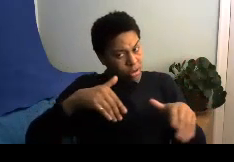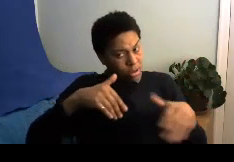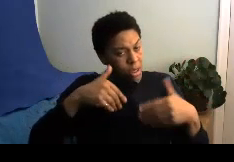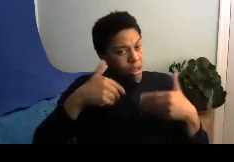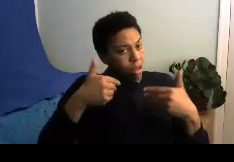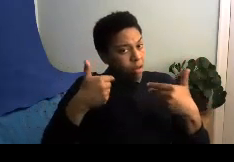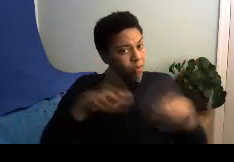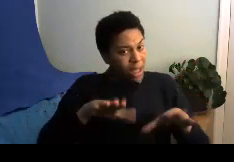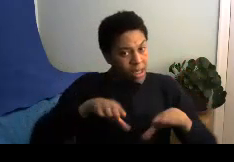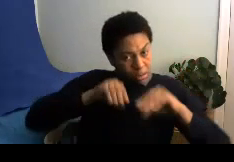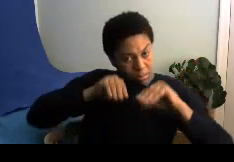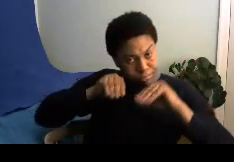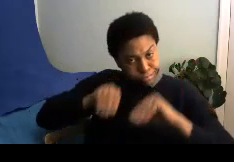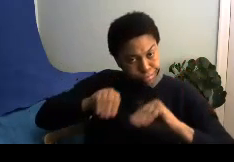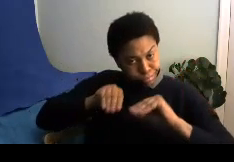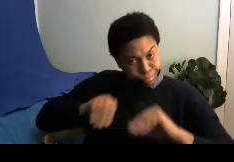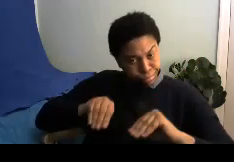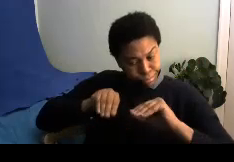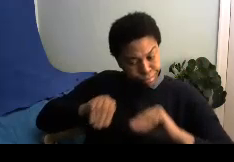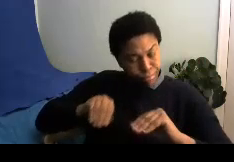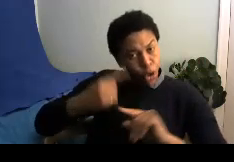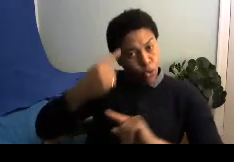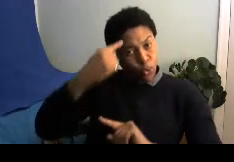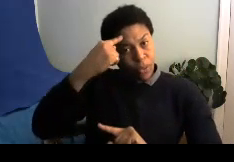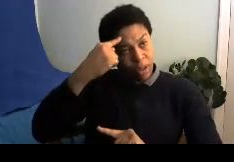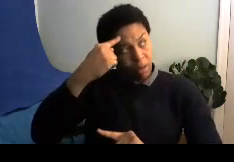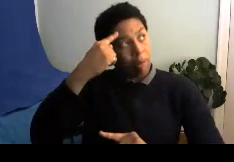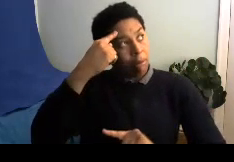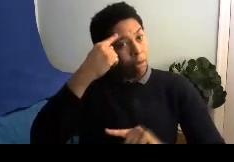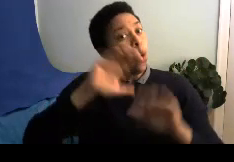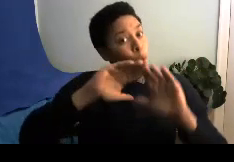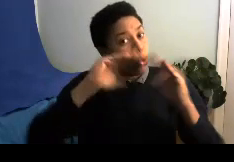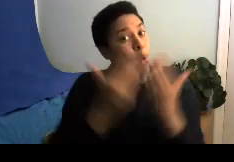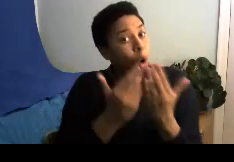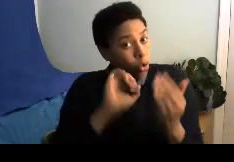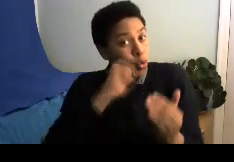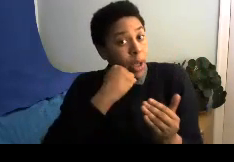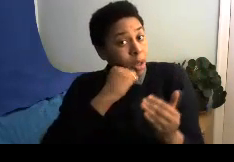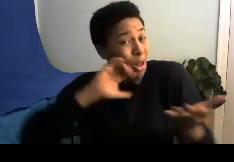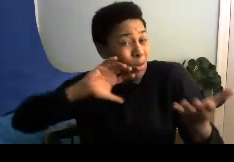should to think on Armageddo and to look towards it. It's f